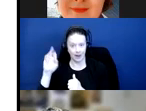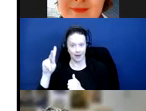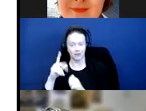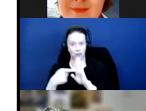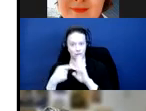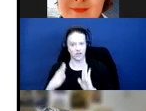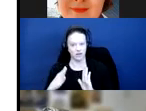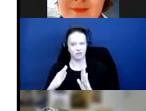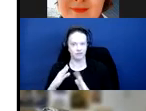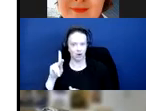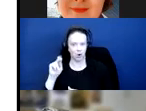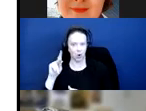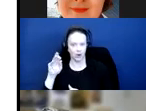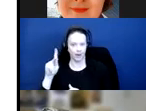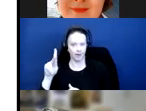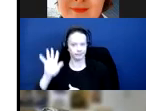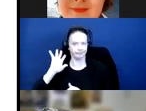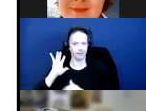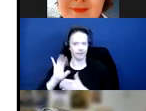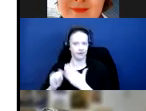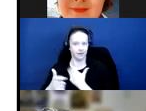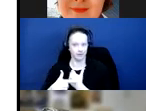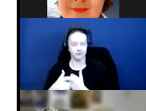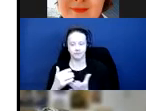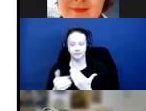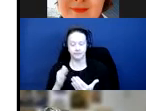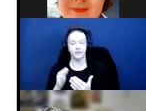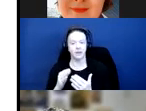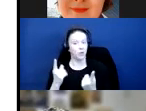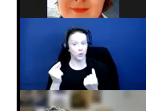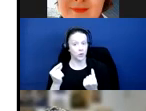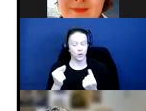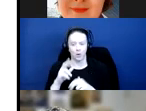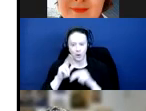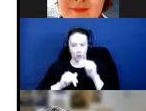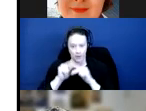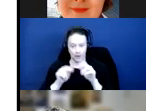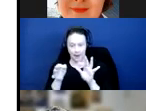at that time to build language about traditional health workers